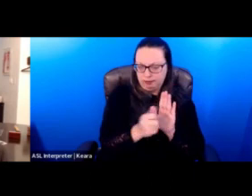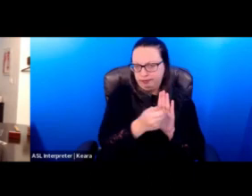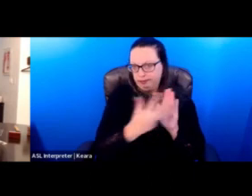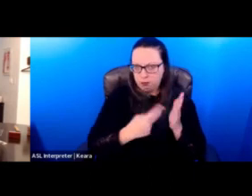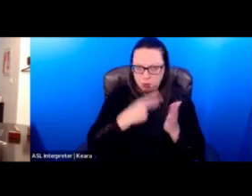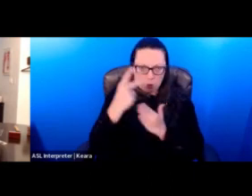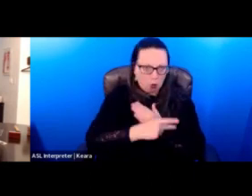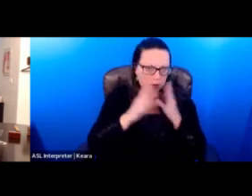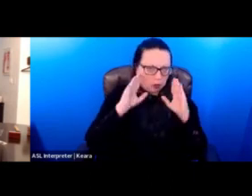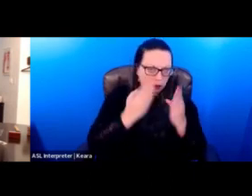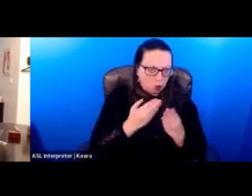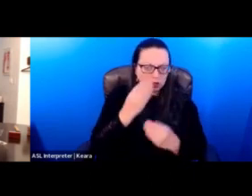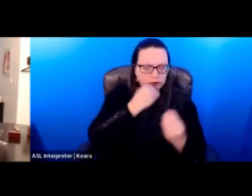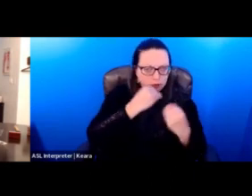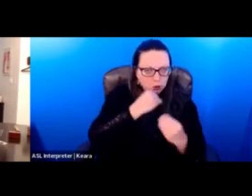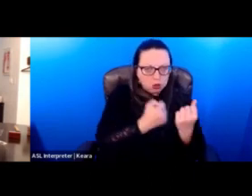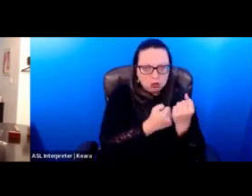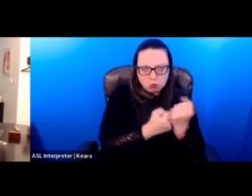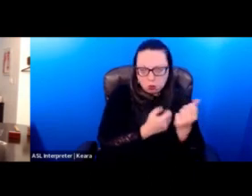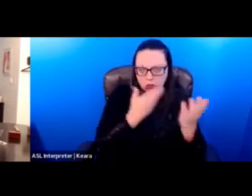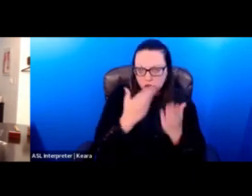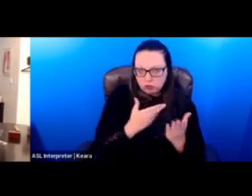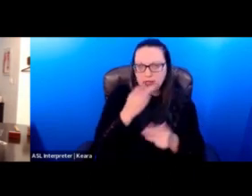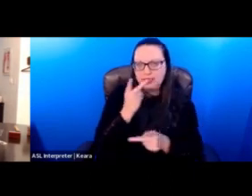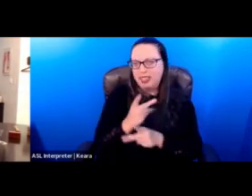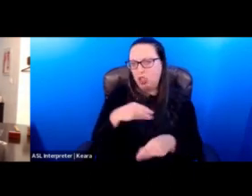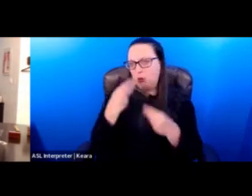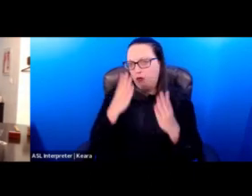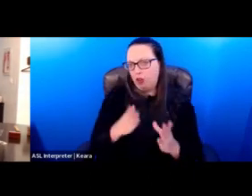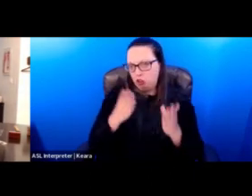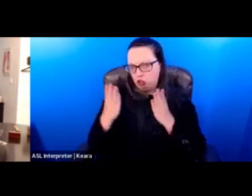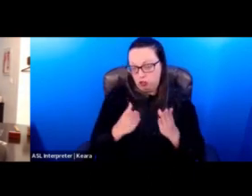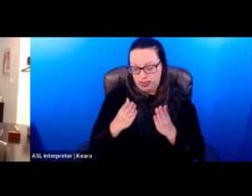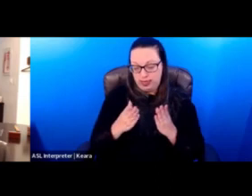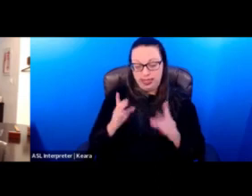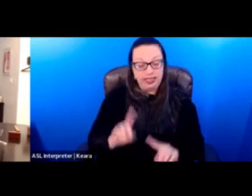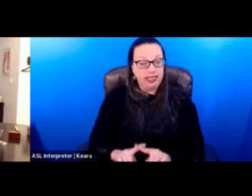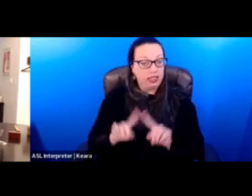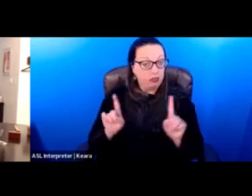supportive services, as well as caregiver services. The big distinction is that the funding